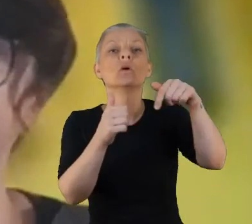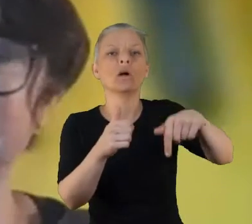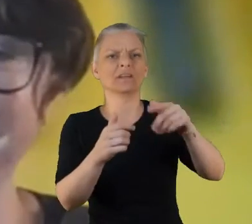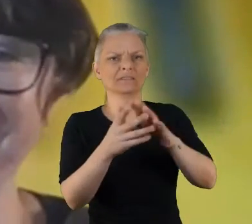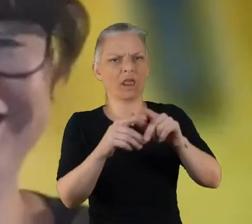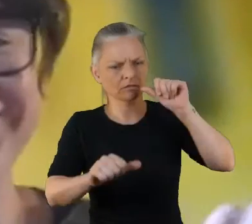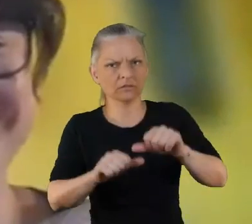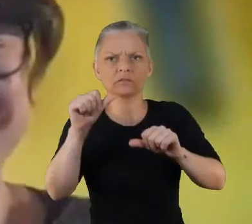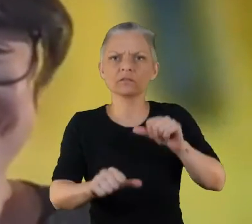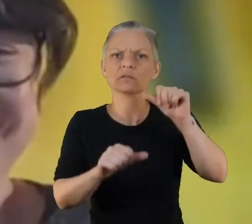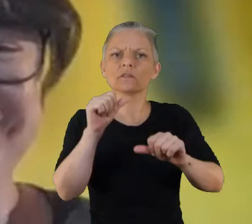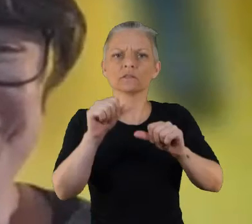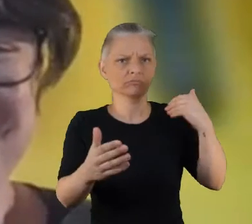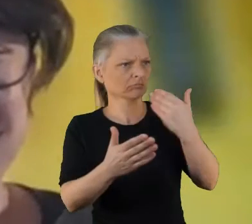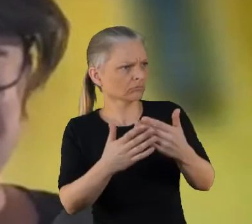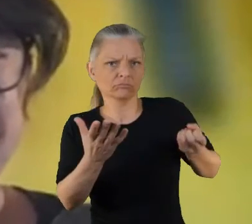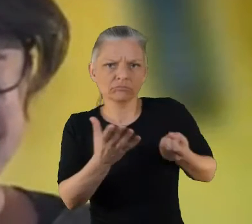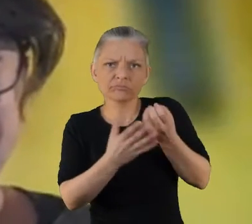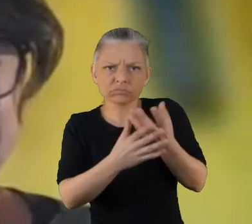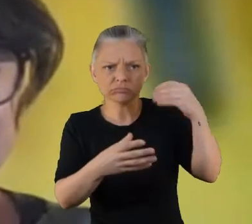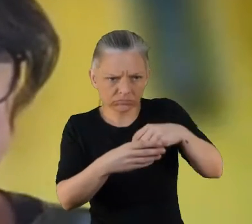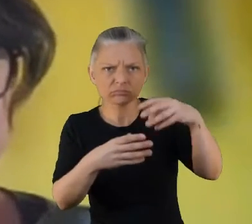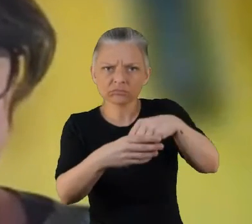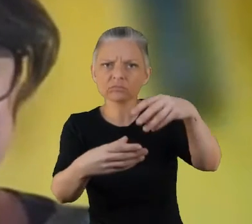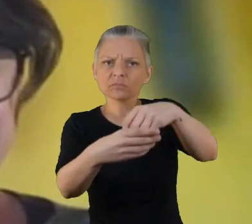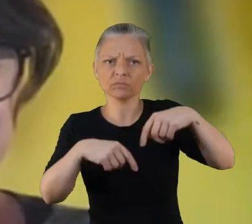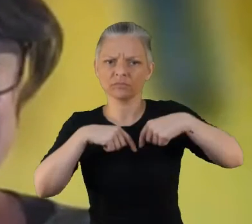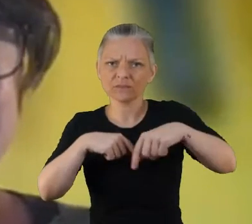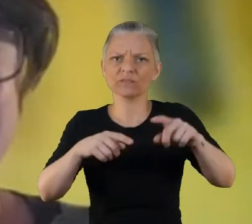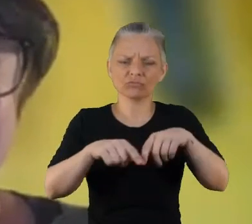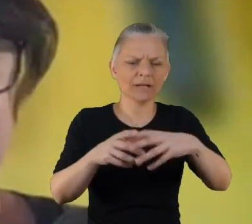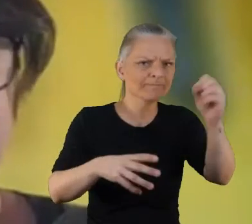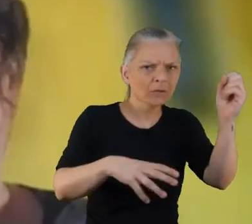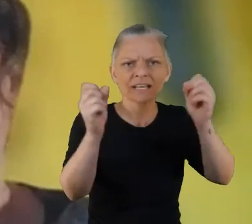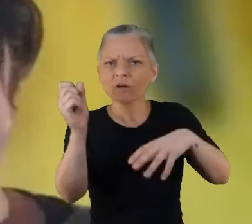coproduced thing- since this is coproduction week that we’re putting this out in. That